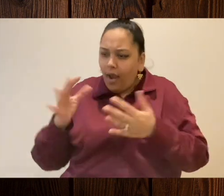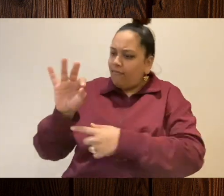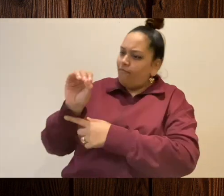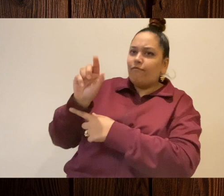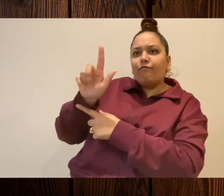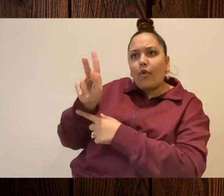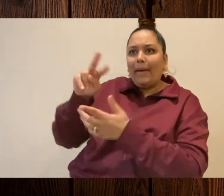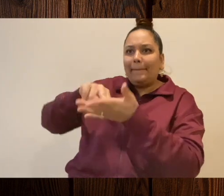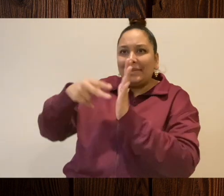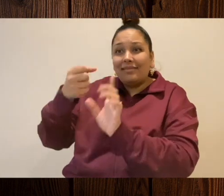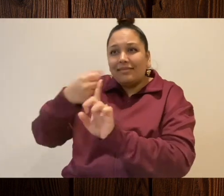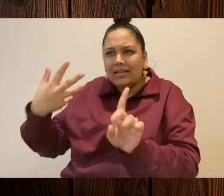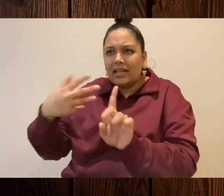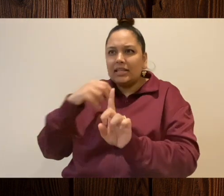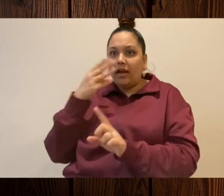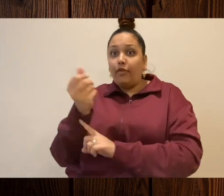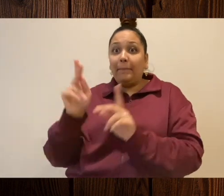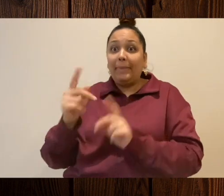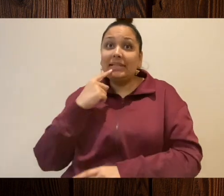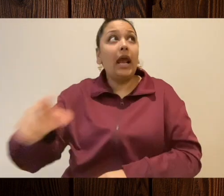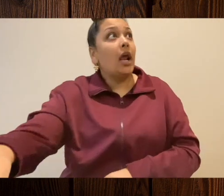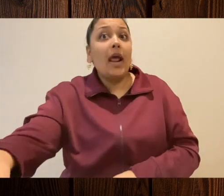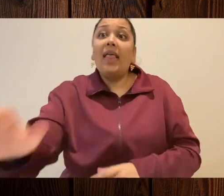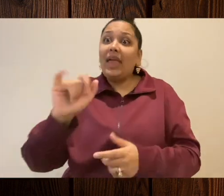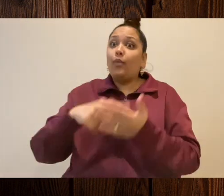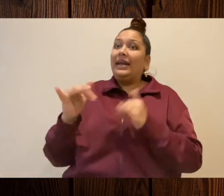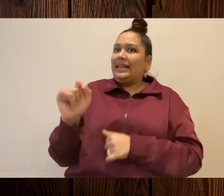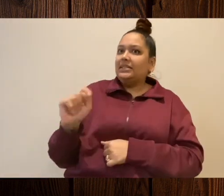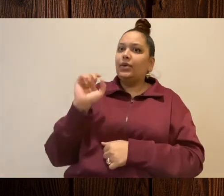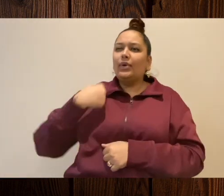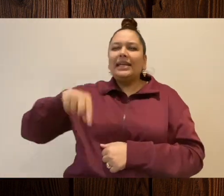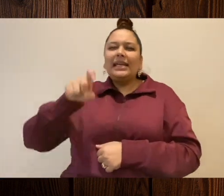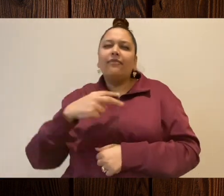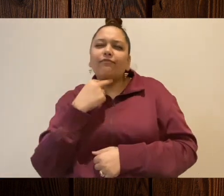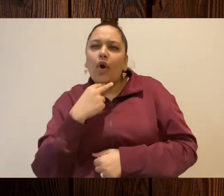into my fold as a part of what I do. Certainly changing